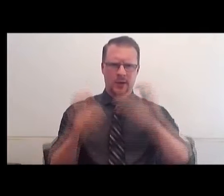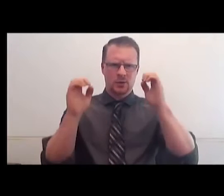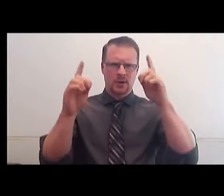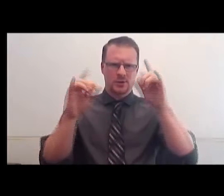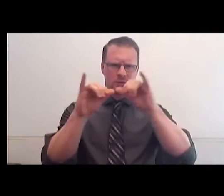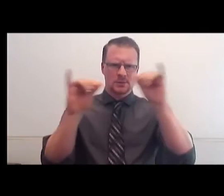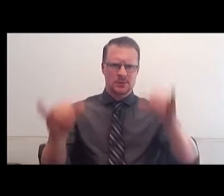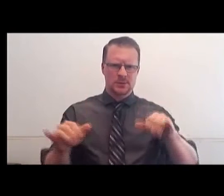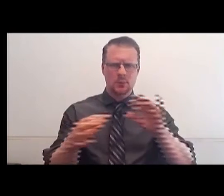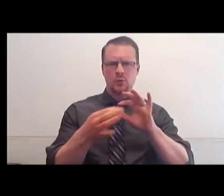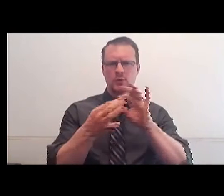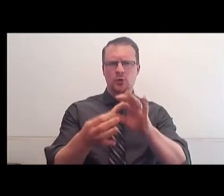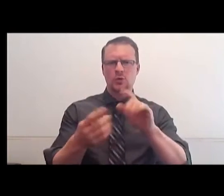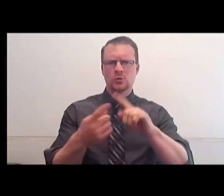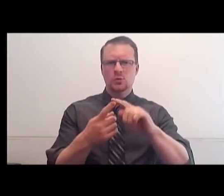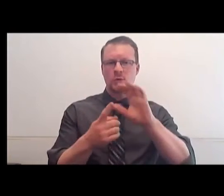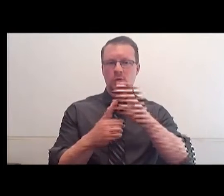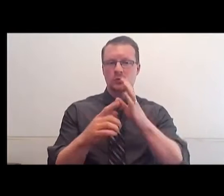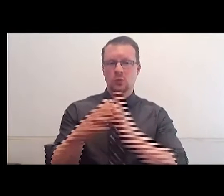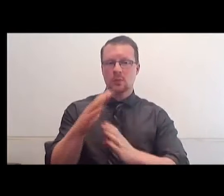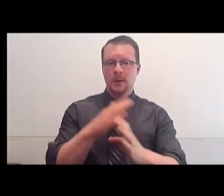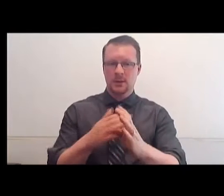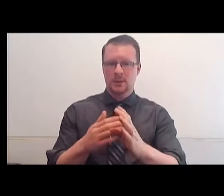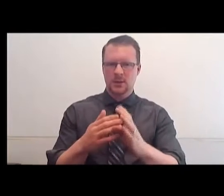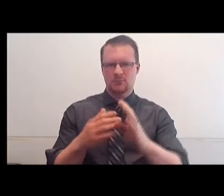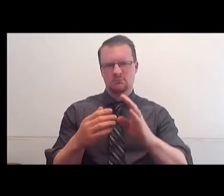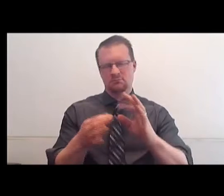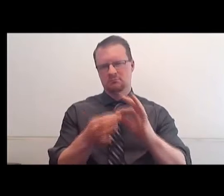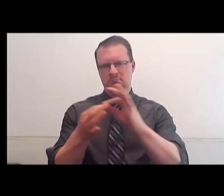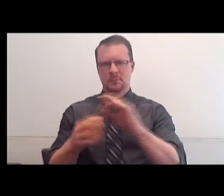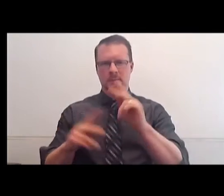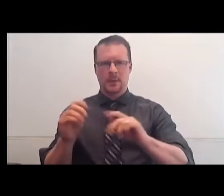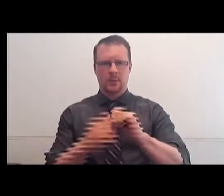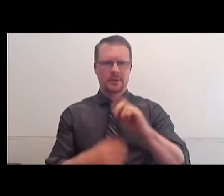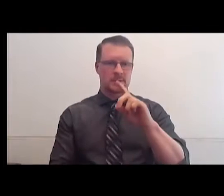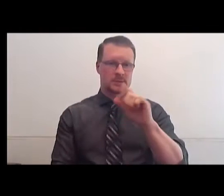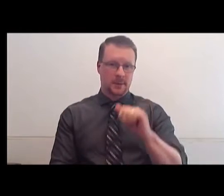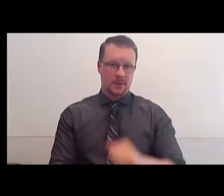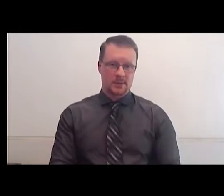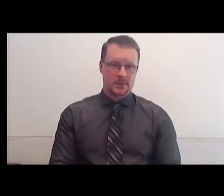describe the gaps in education on cultural humility with regards to people with disabilities.